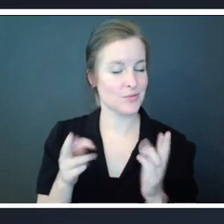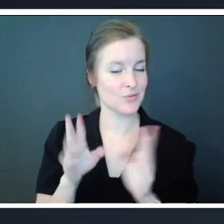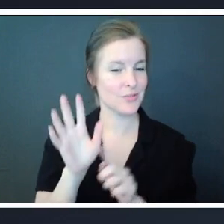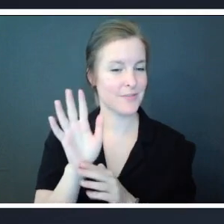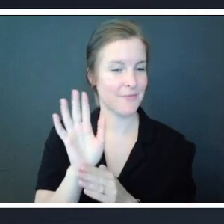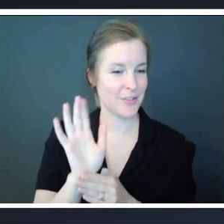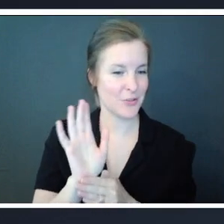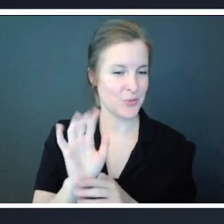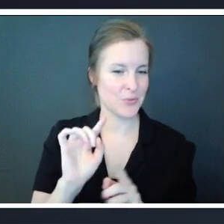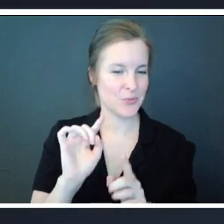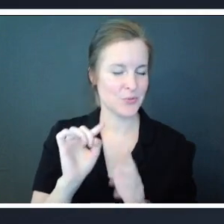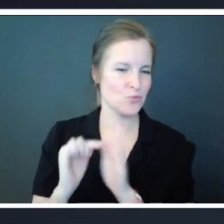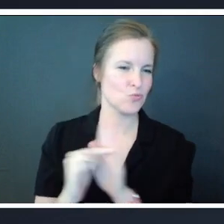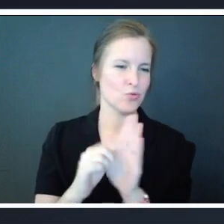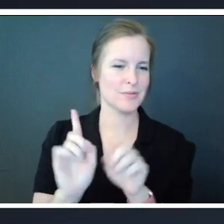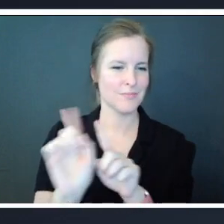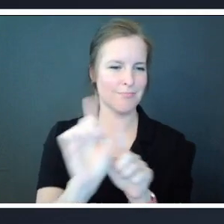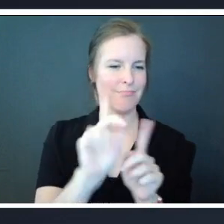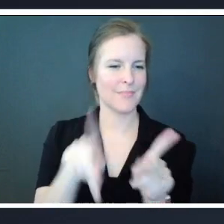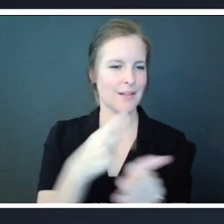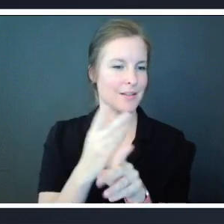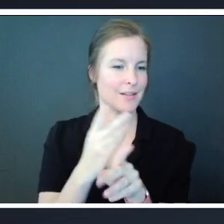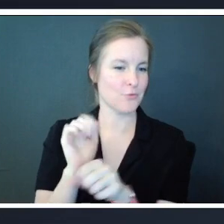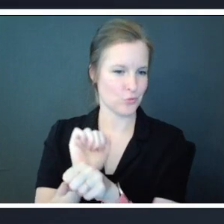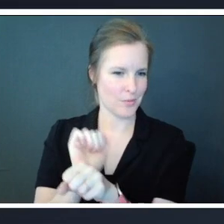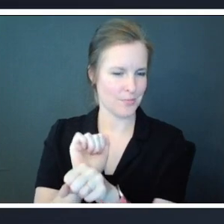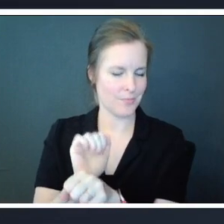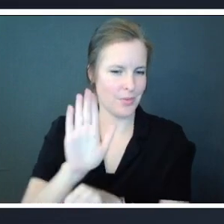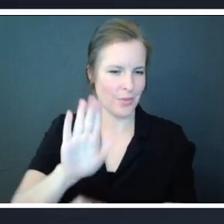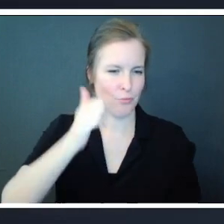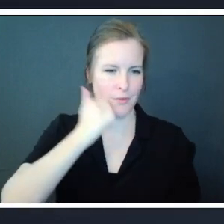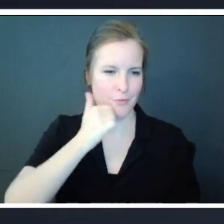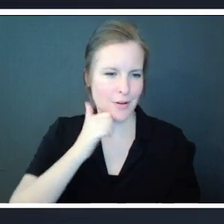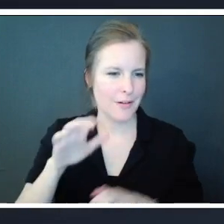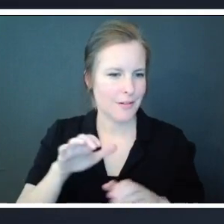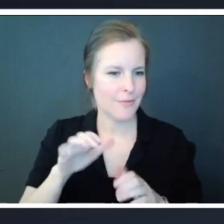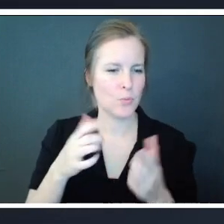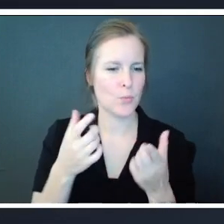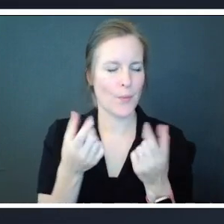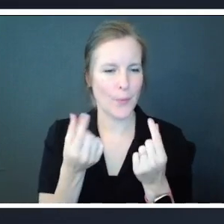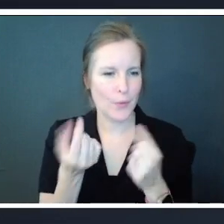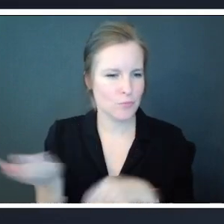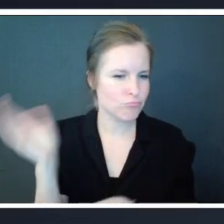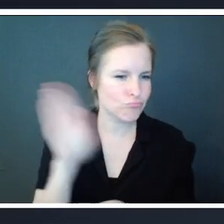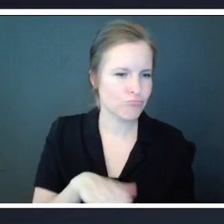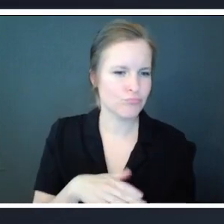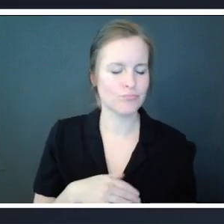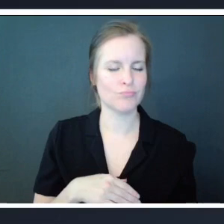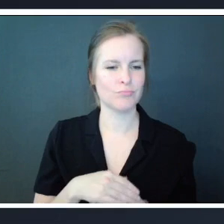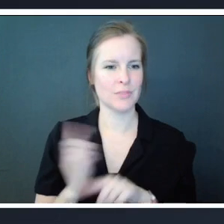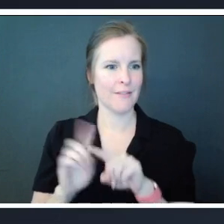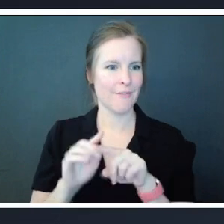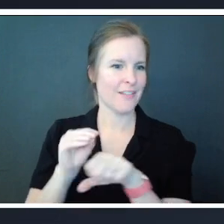a little bit into their day-to-day activities, some advice for students as well as sneak peeks